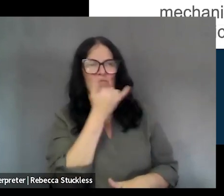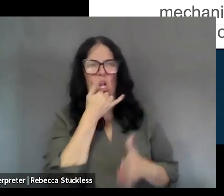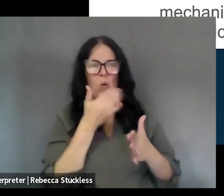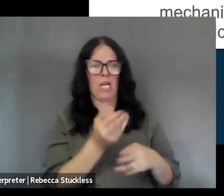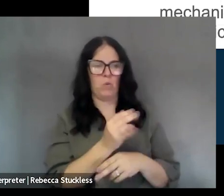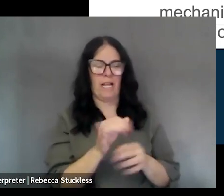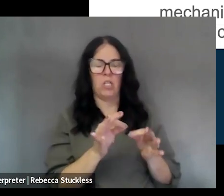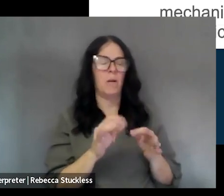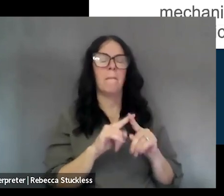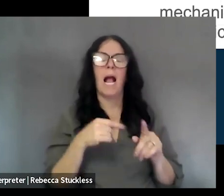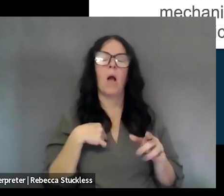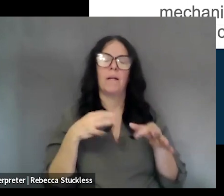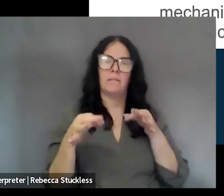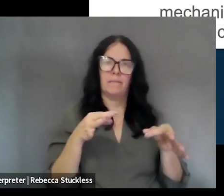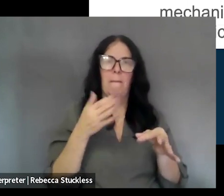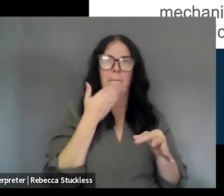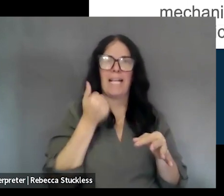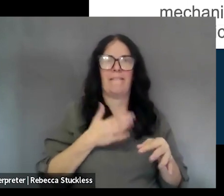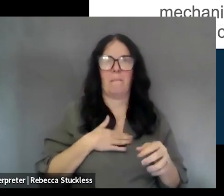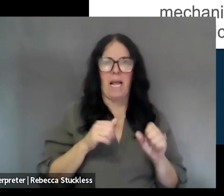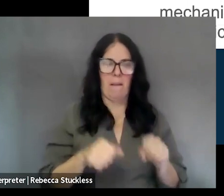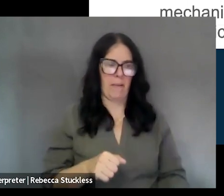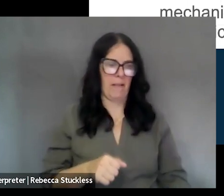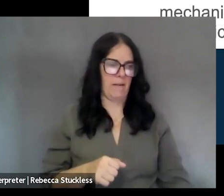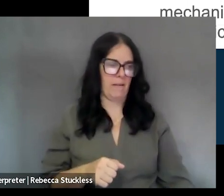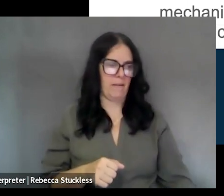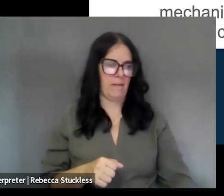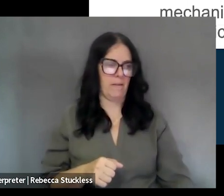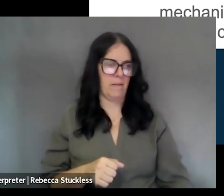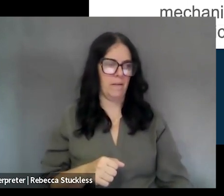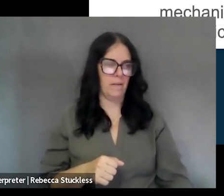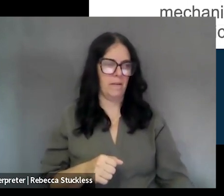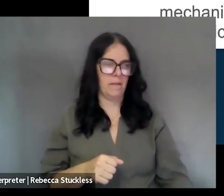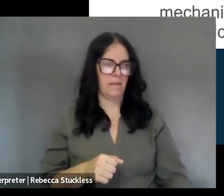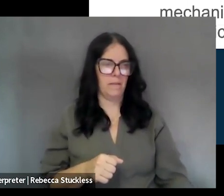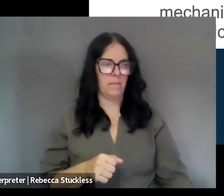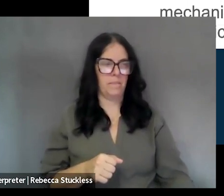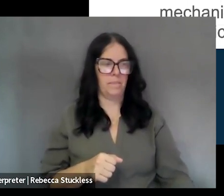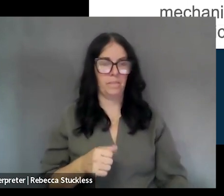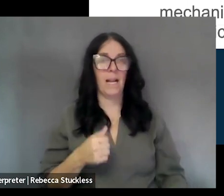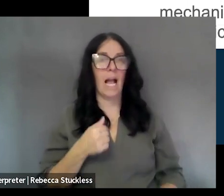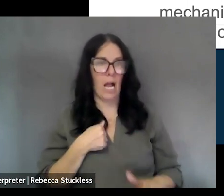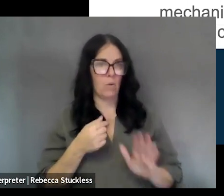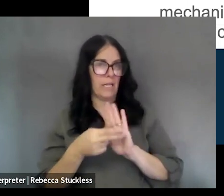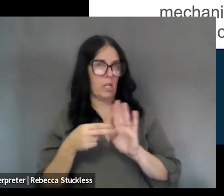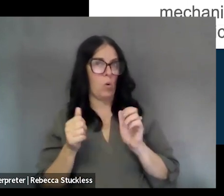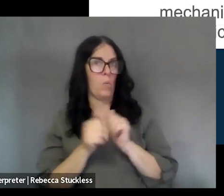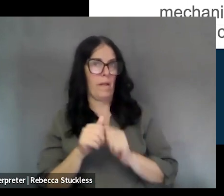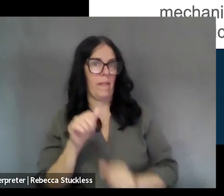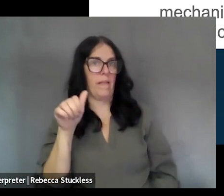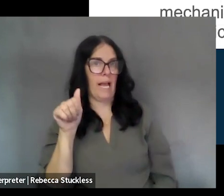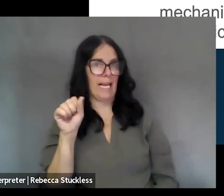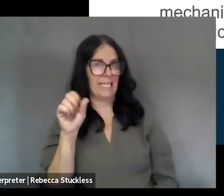explain the following to the best of my ability. So, I was diagnosed with ASD level one, and